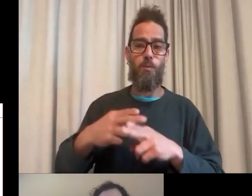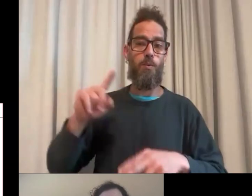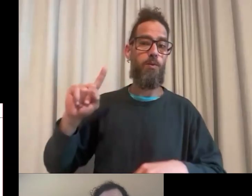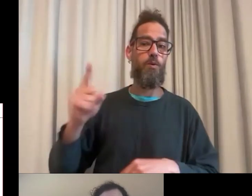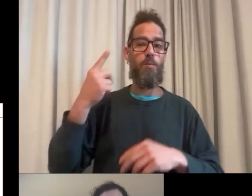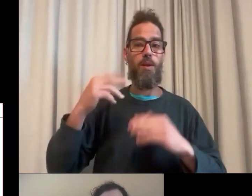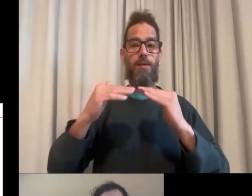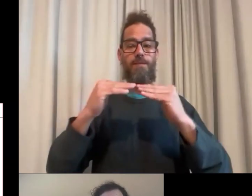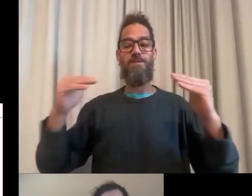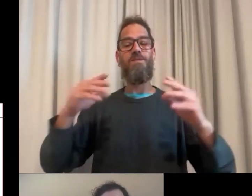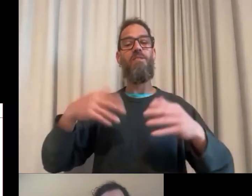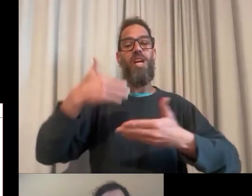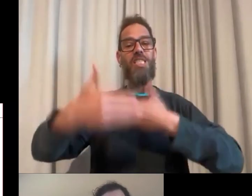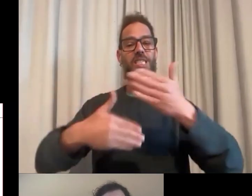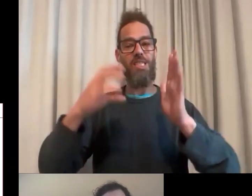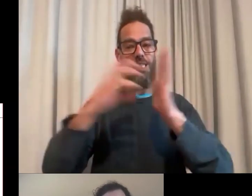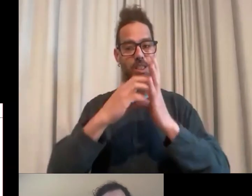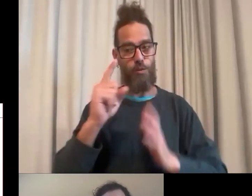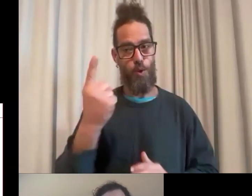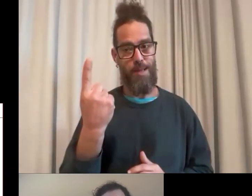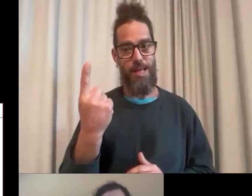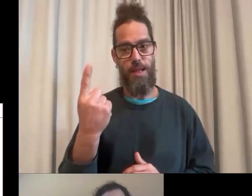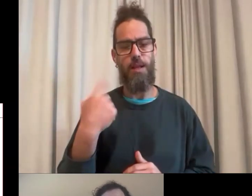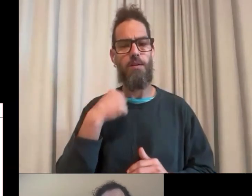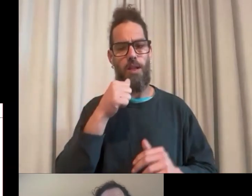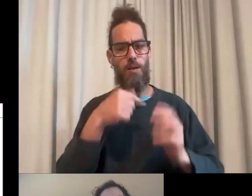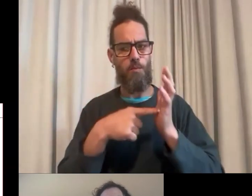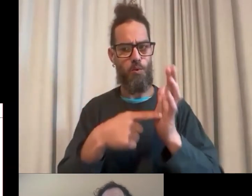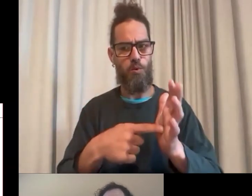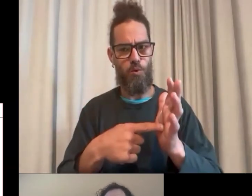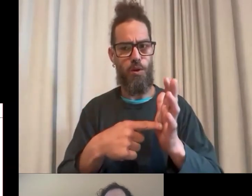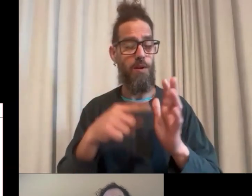And the term Phase 1 Regulations is the moniker